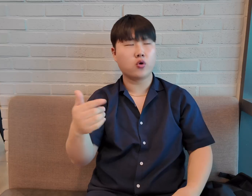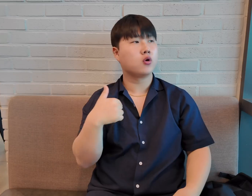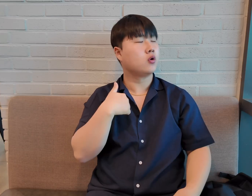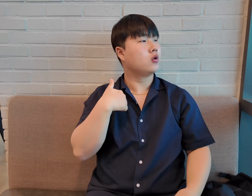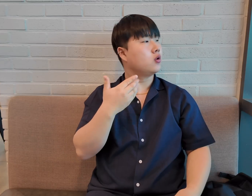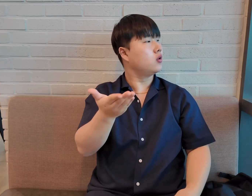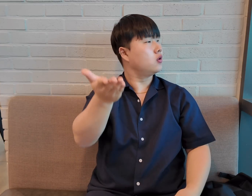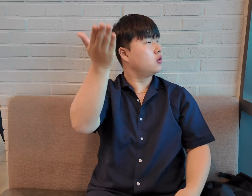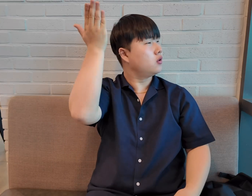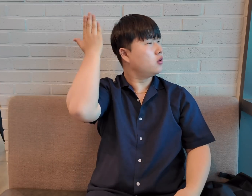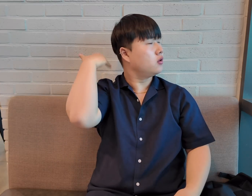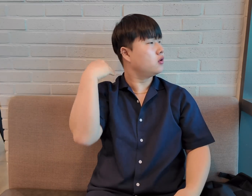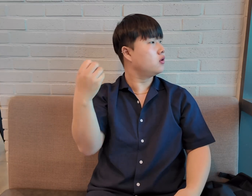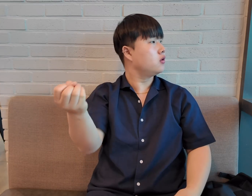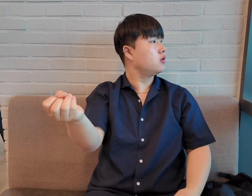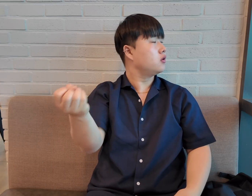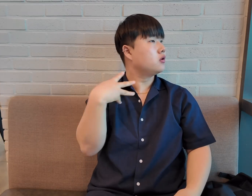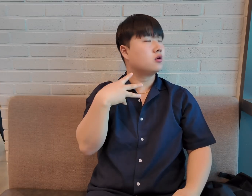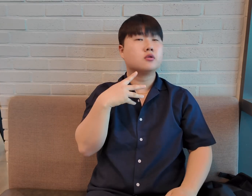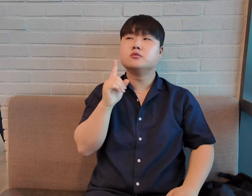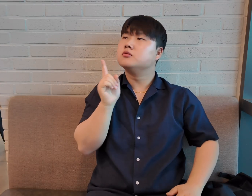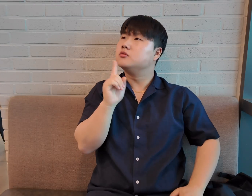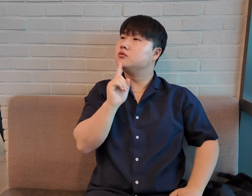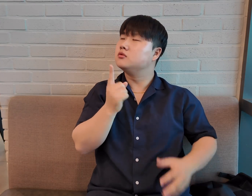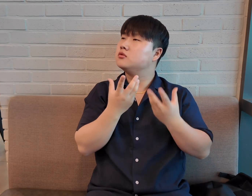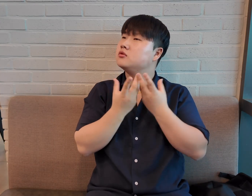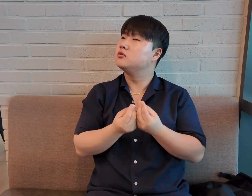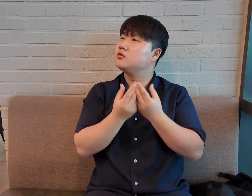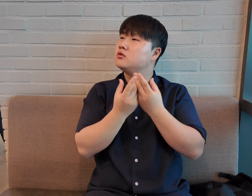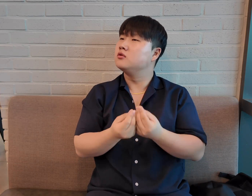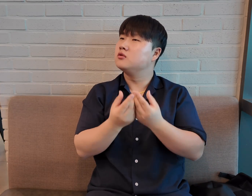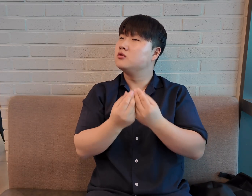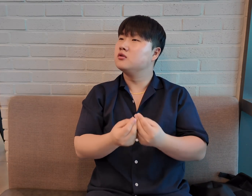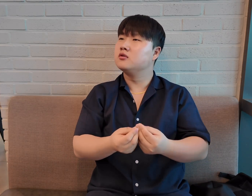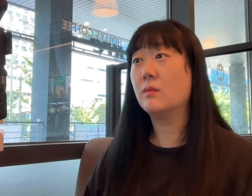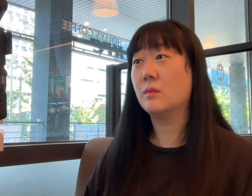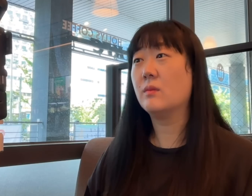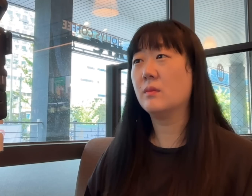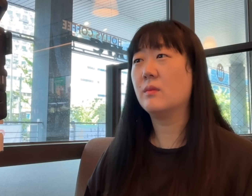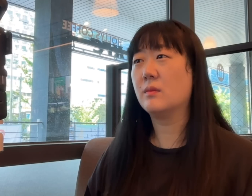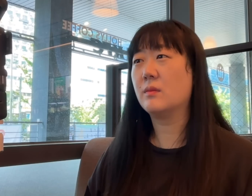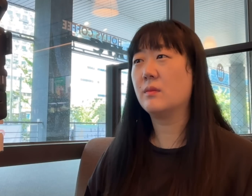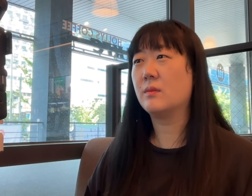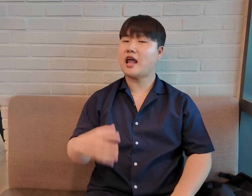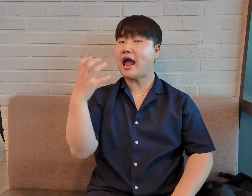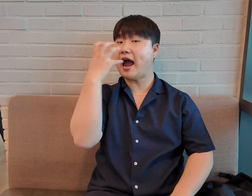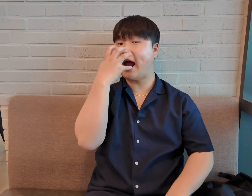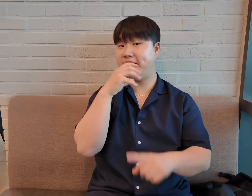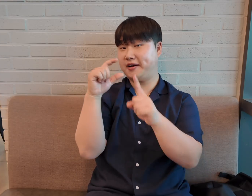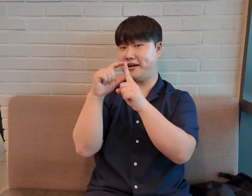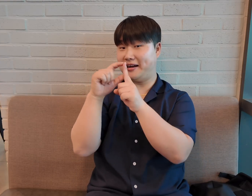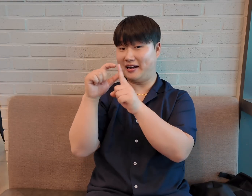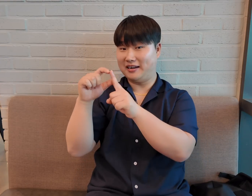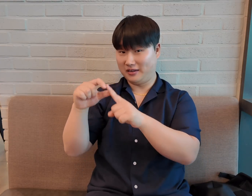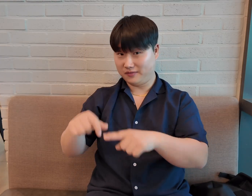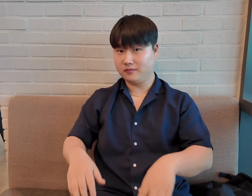There is a saying I heard before, for example: My soul is already gone. It was a phrase used by hearing people.